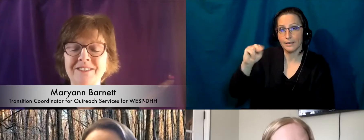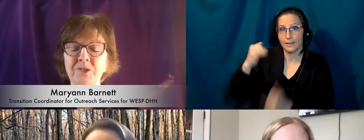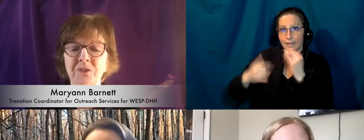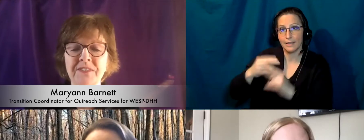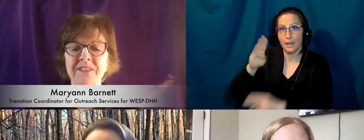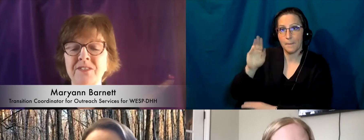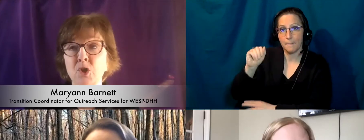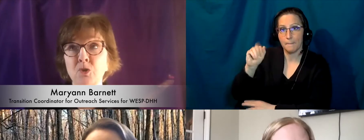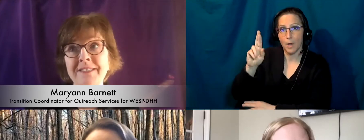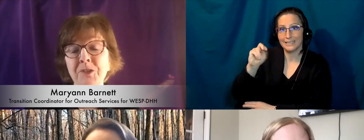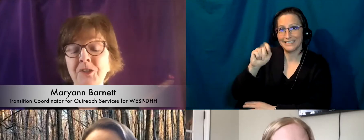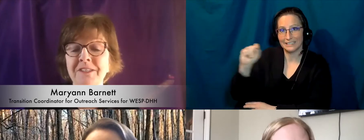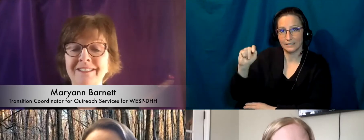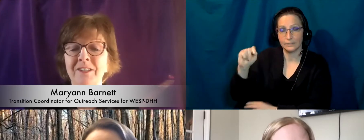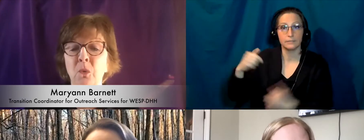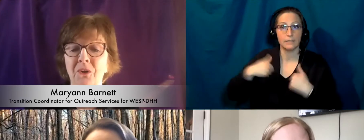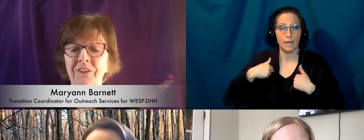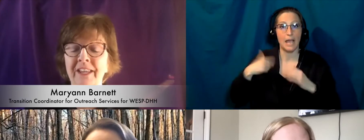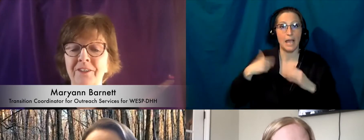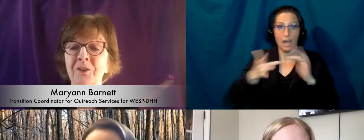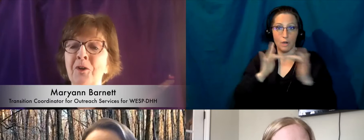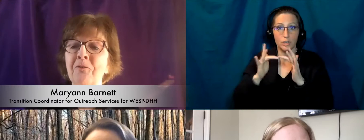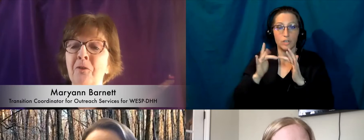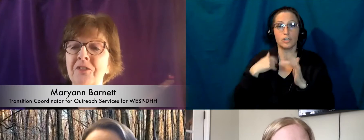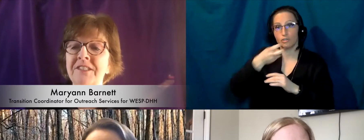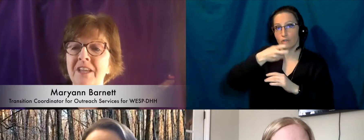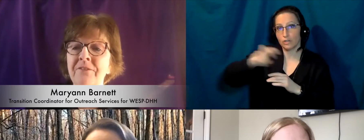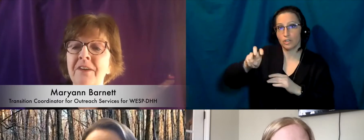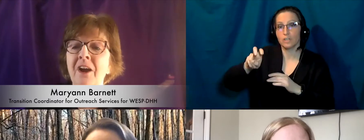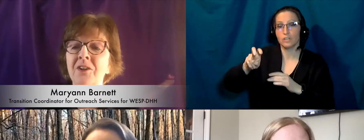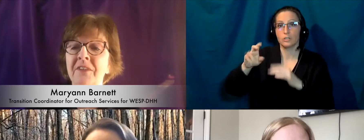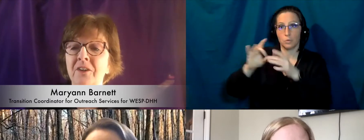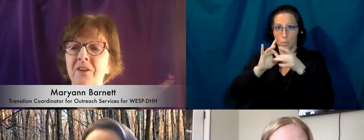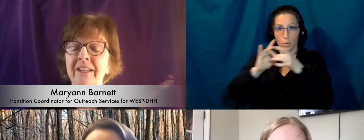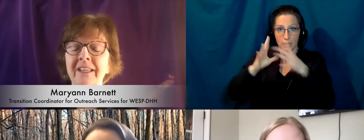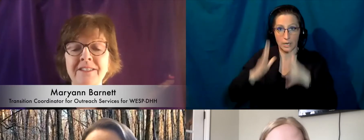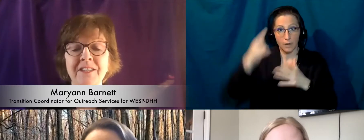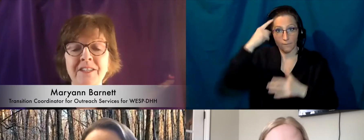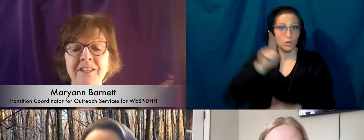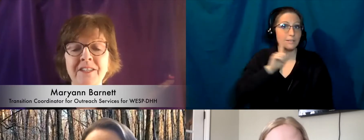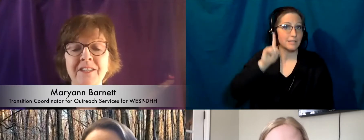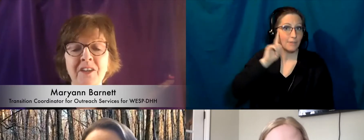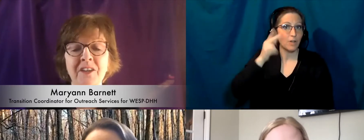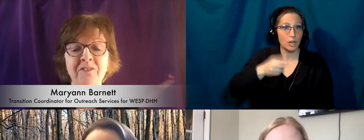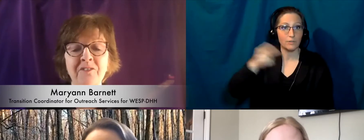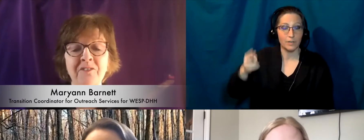Services Transition Coordinator for the Deaf, Hard of Hearing and....